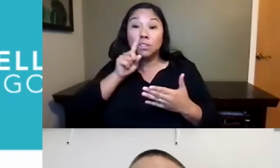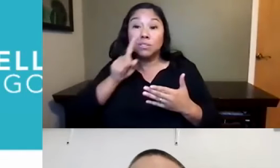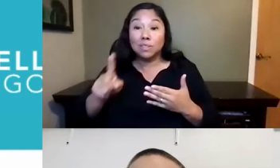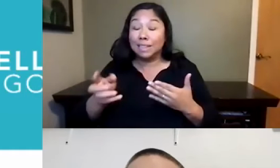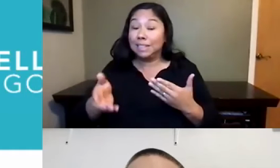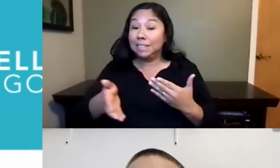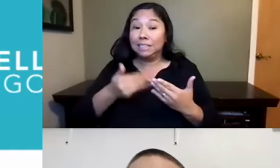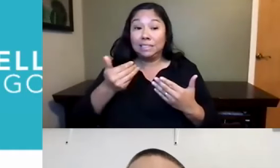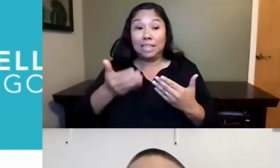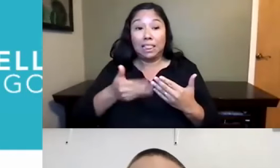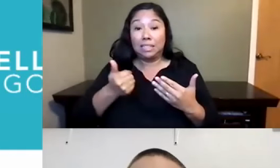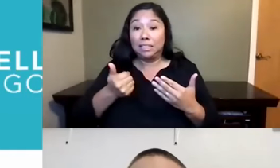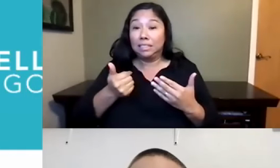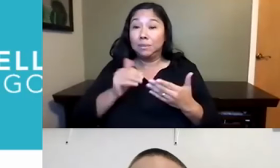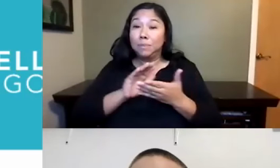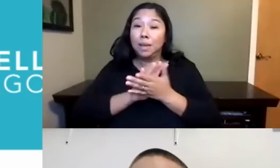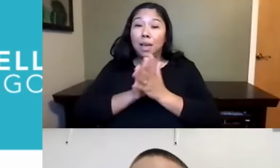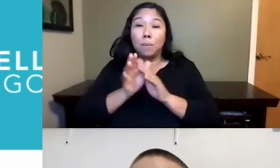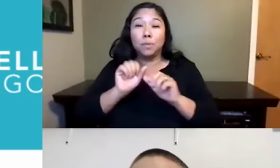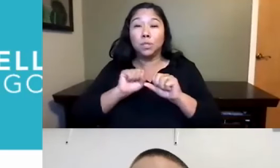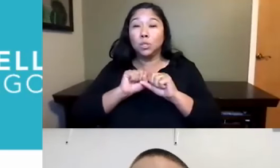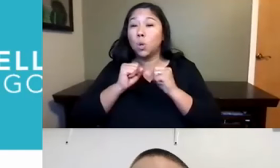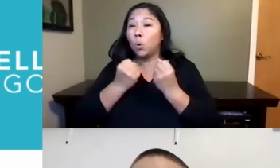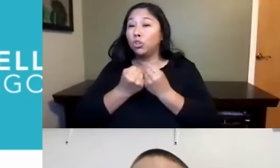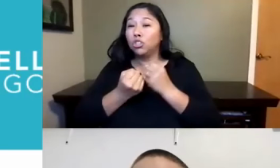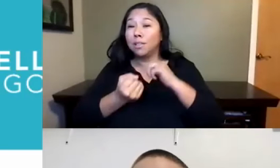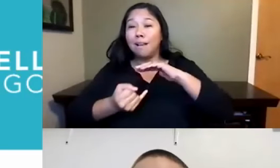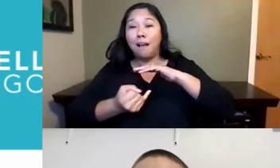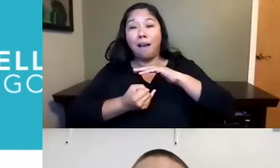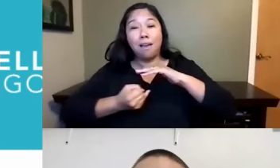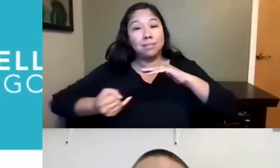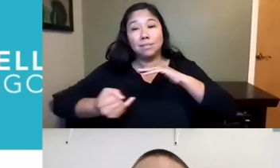socially isolated with all the conditions around us.